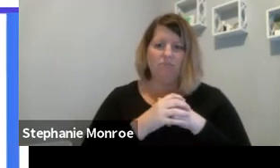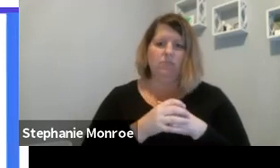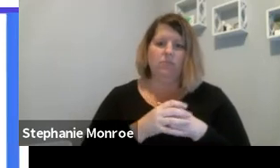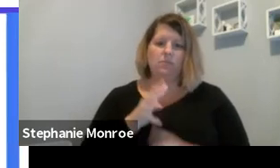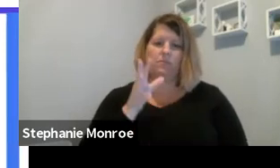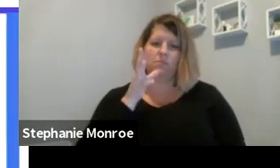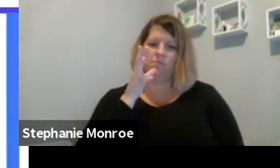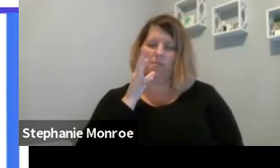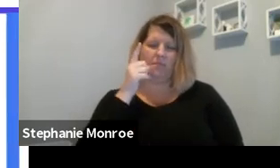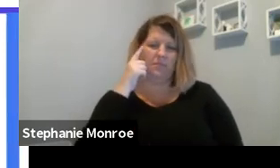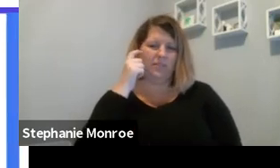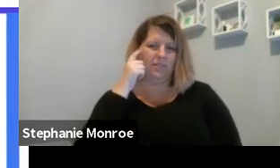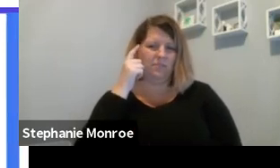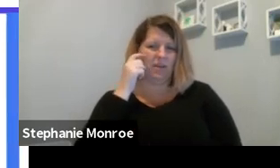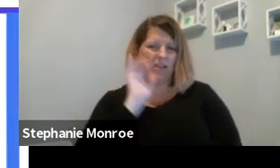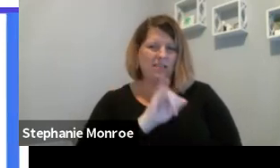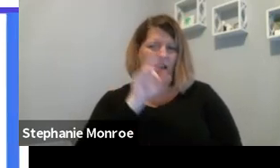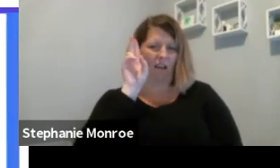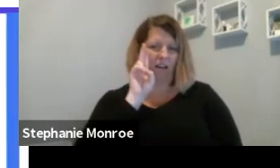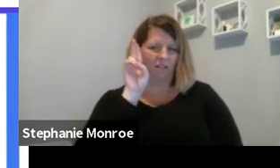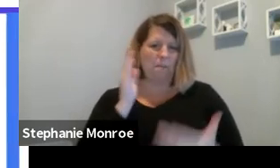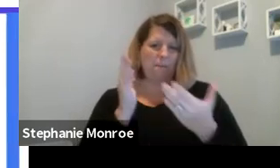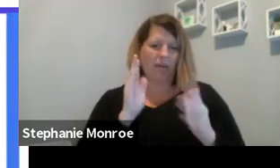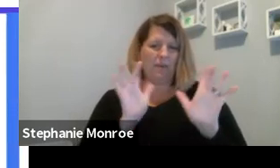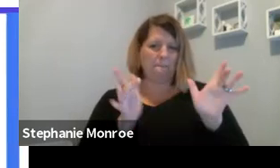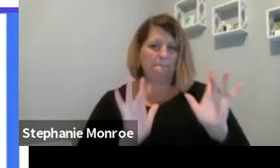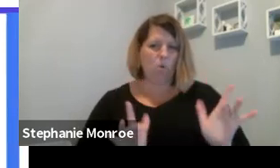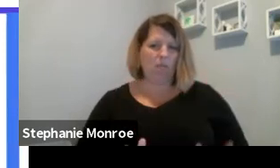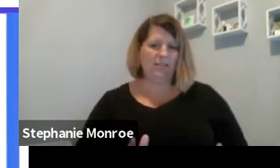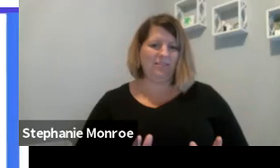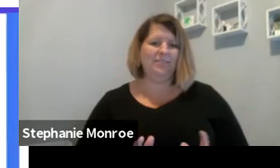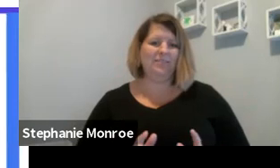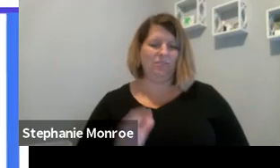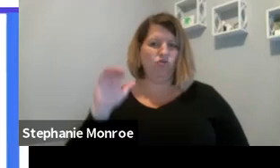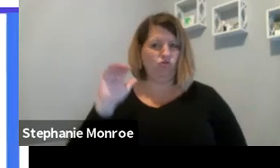As a mom, I suspect that Uncle Joe is molesting my child.